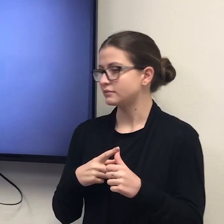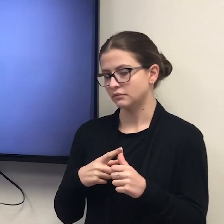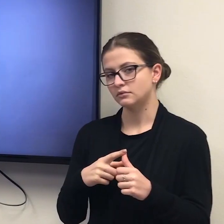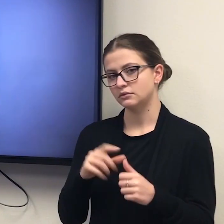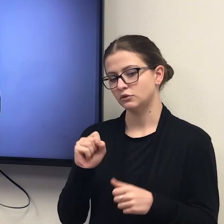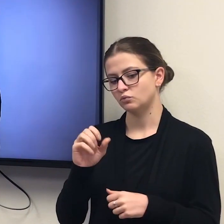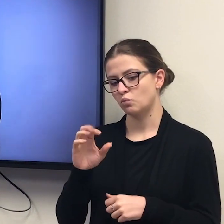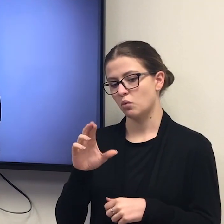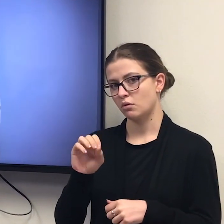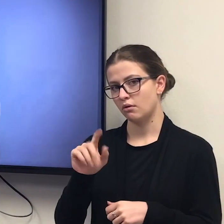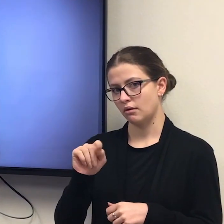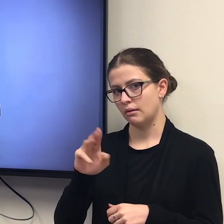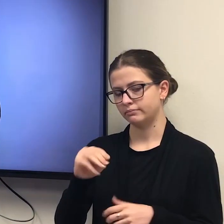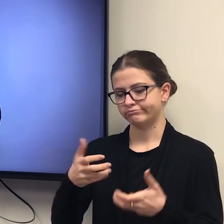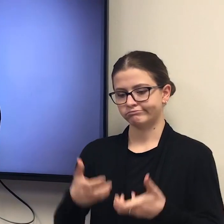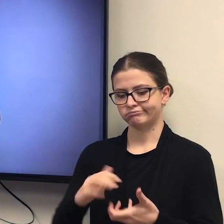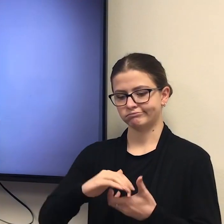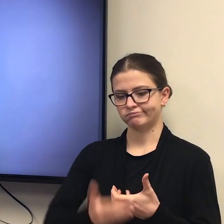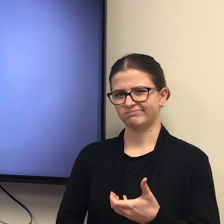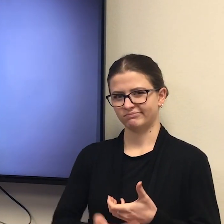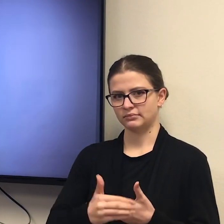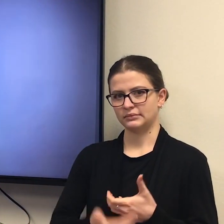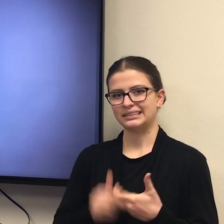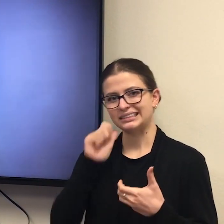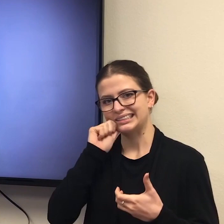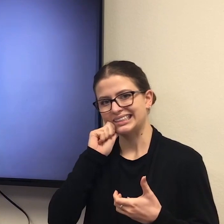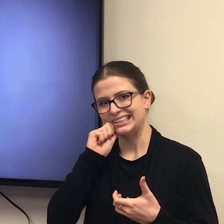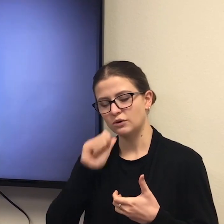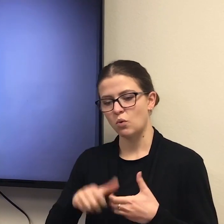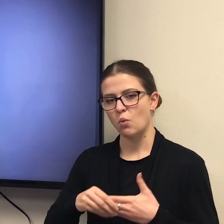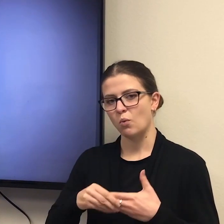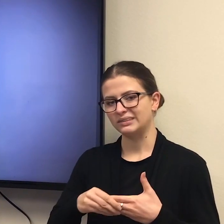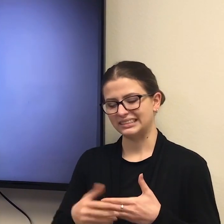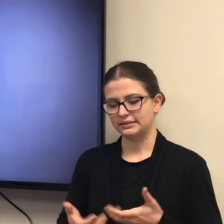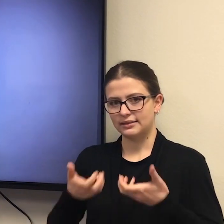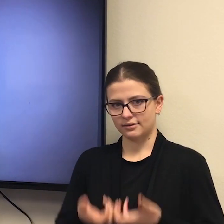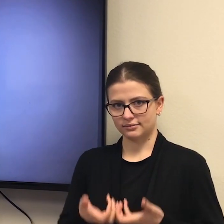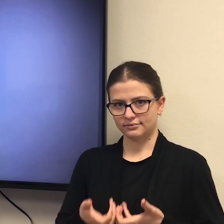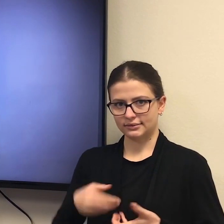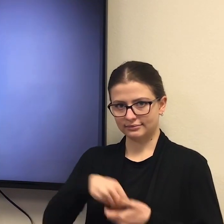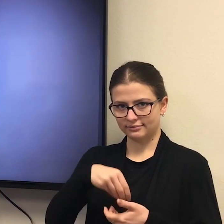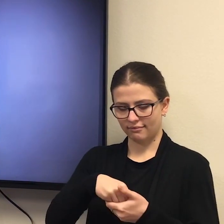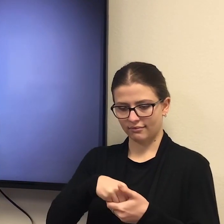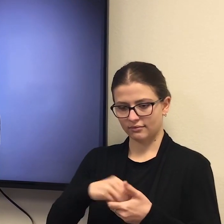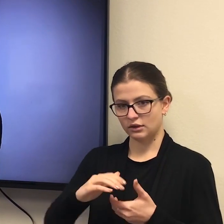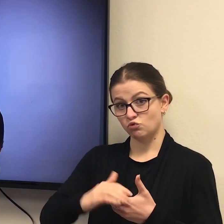It also increased their knowledge of the content and vocabulary. However, the majority could not keep up with the pace